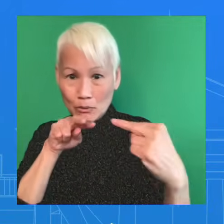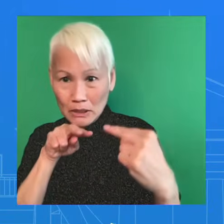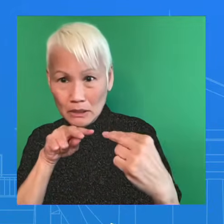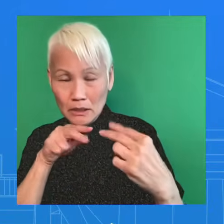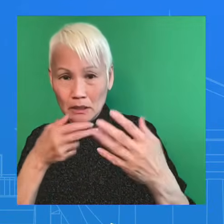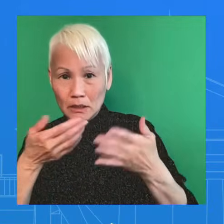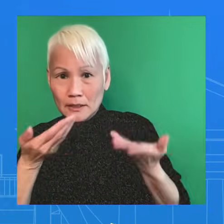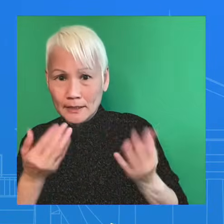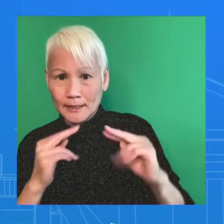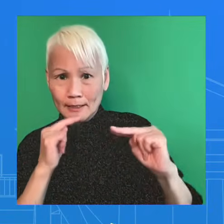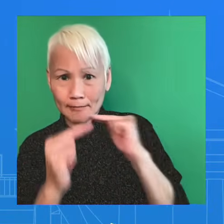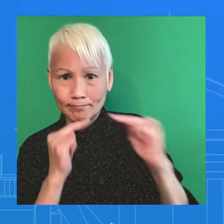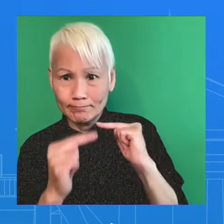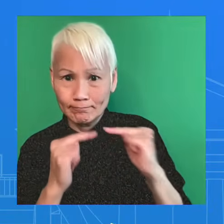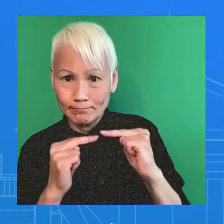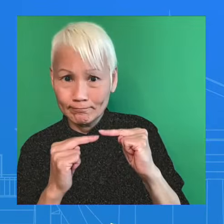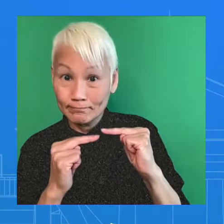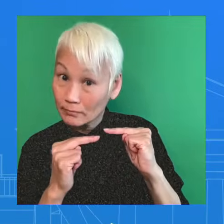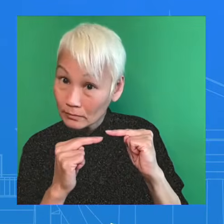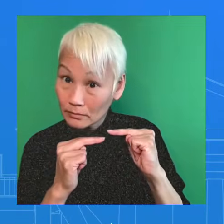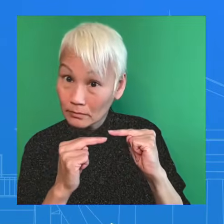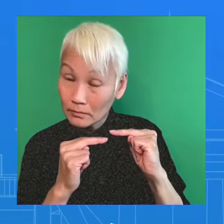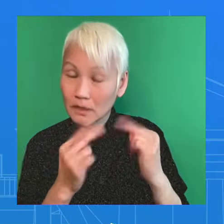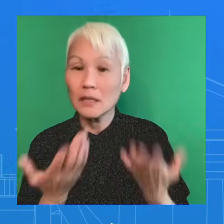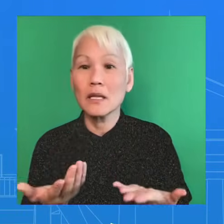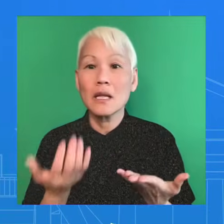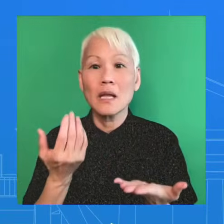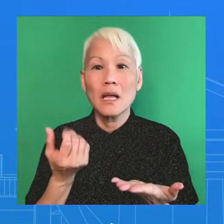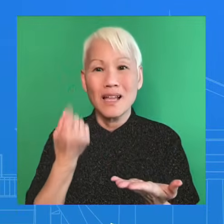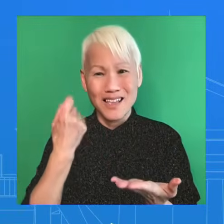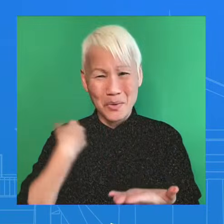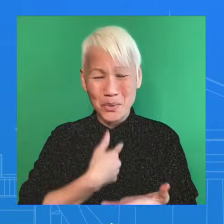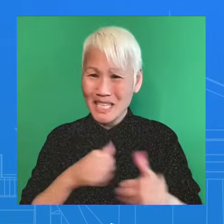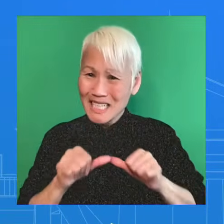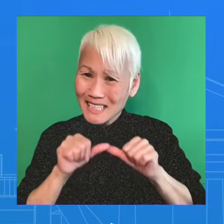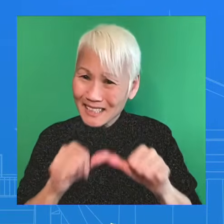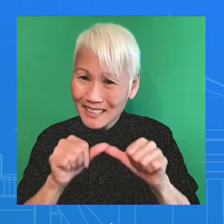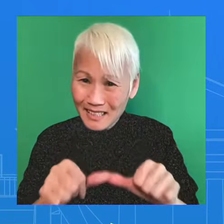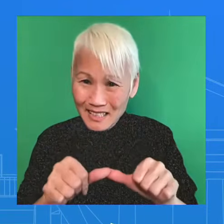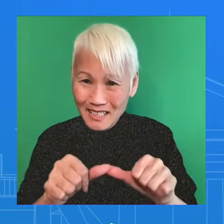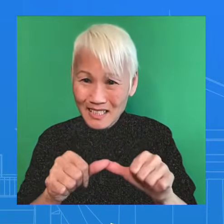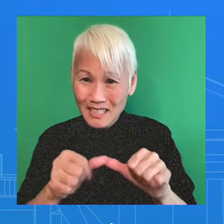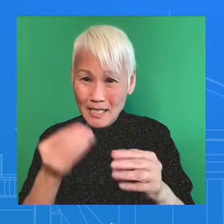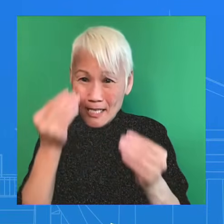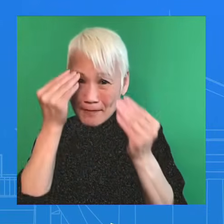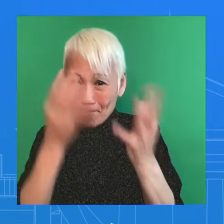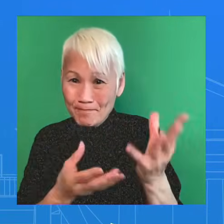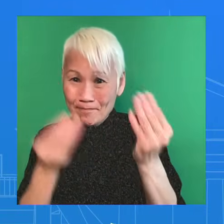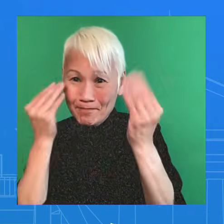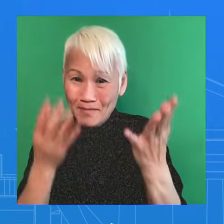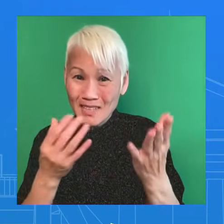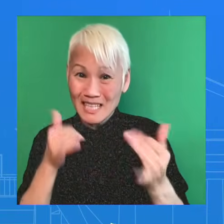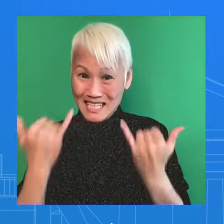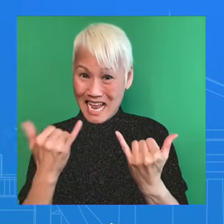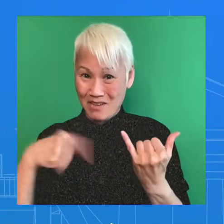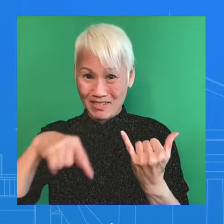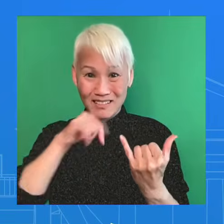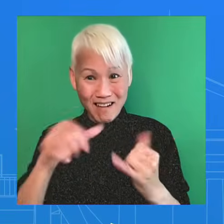unsafe, unprofessional intercepts. It's exactly because of that you want to be able to have open lines of communication in the military channel.